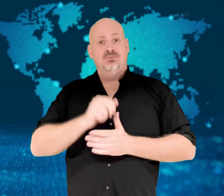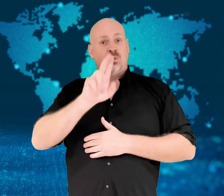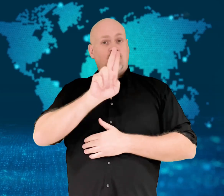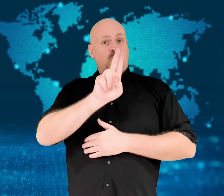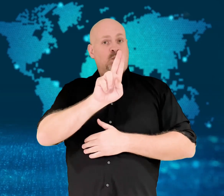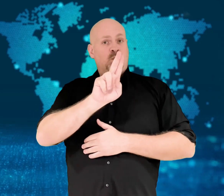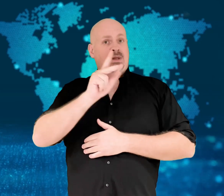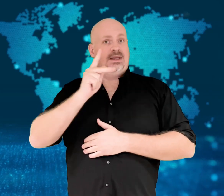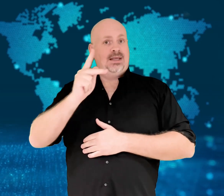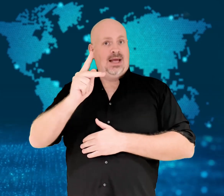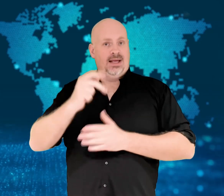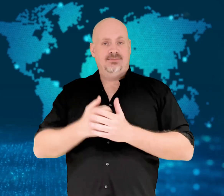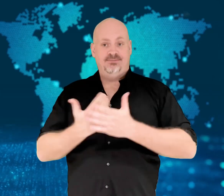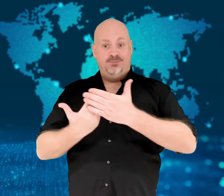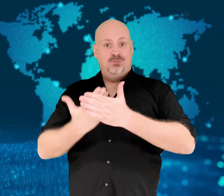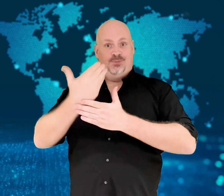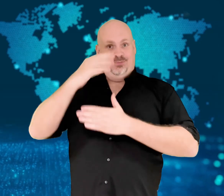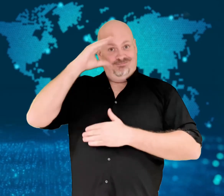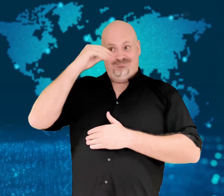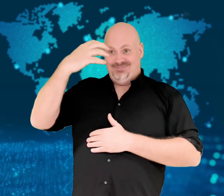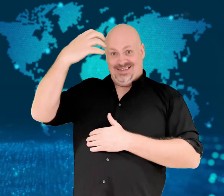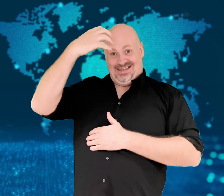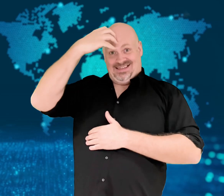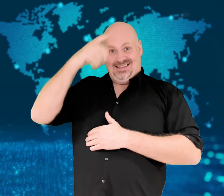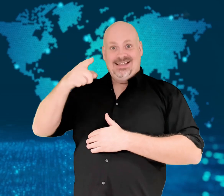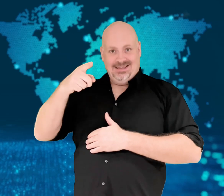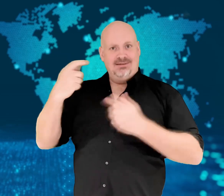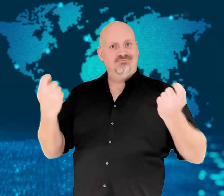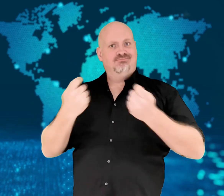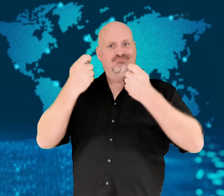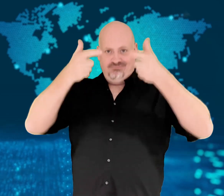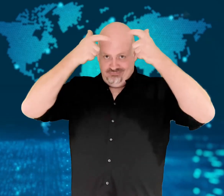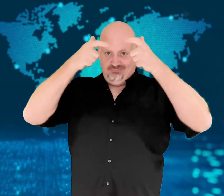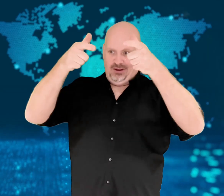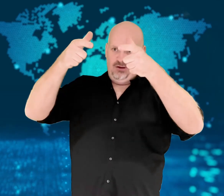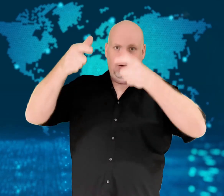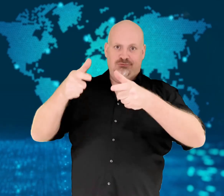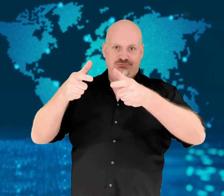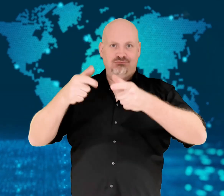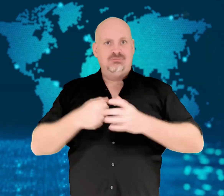King's coronation